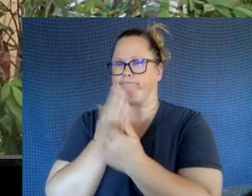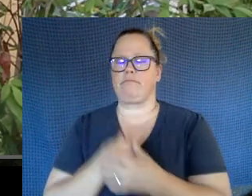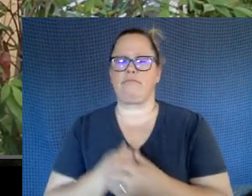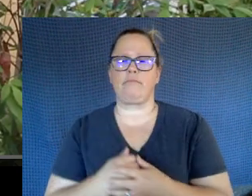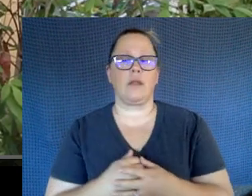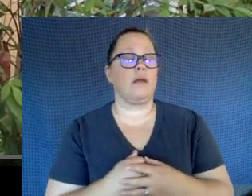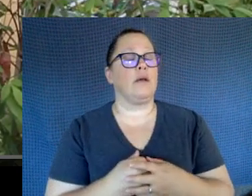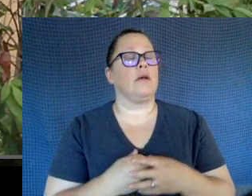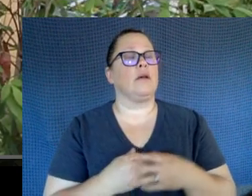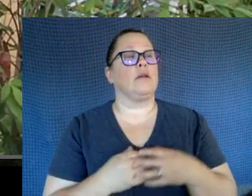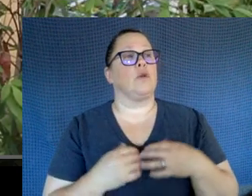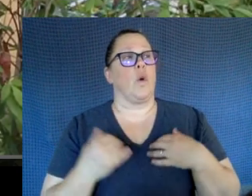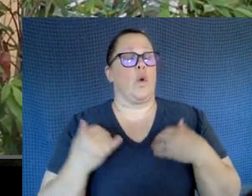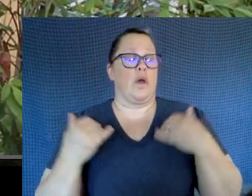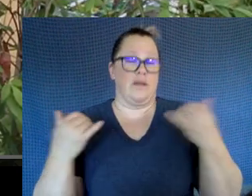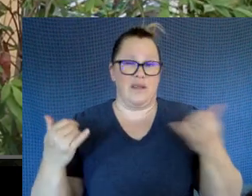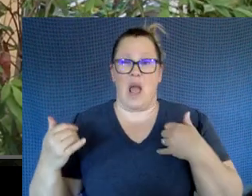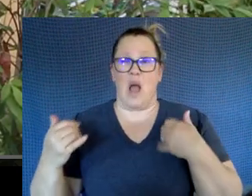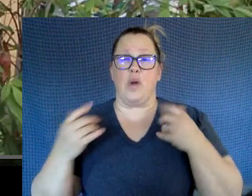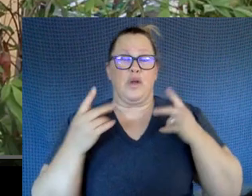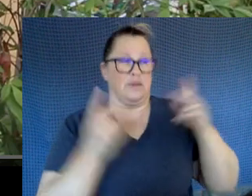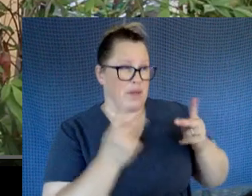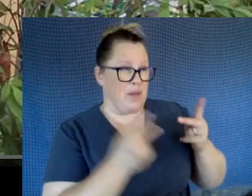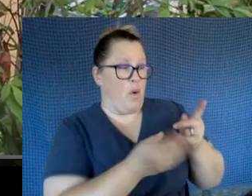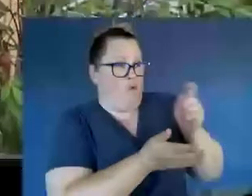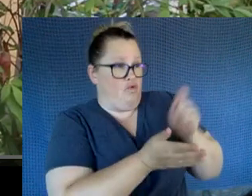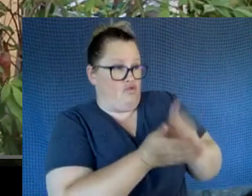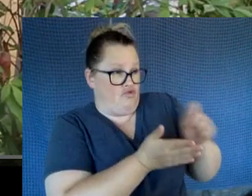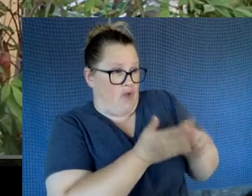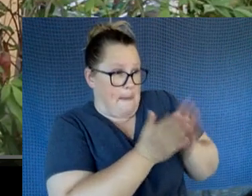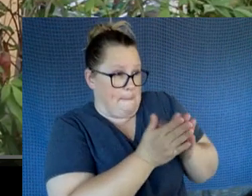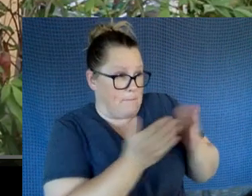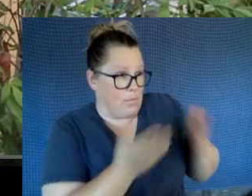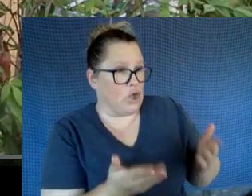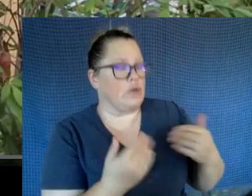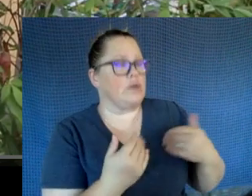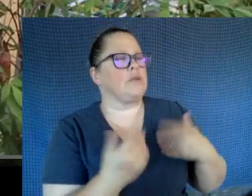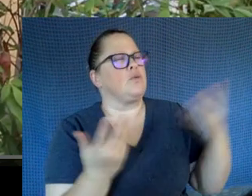books and we call them the author and who is the author today of our book? Jean